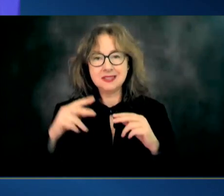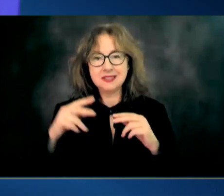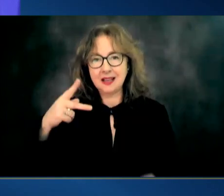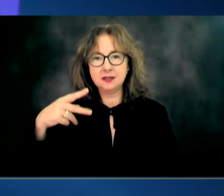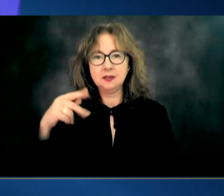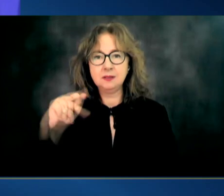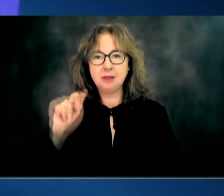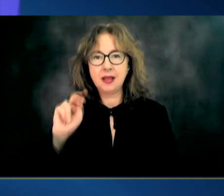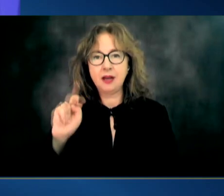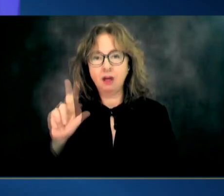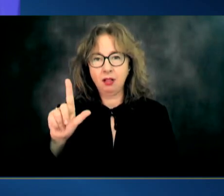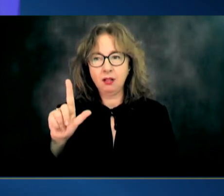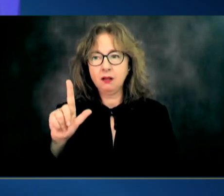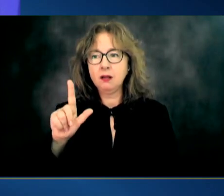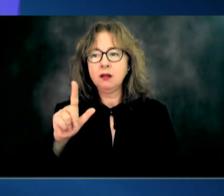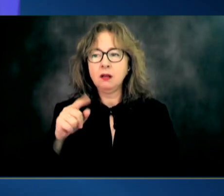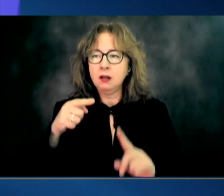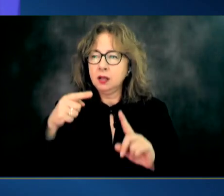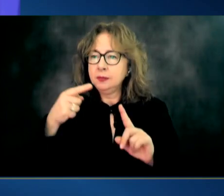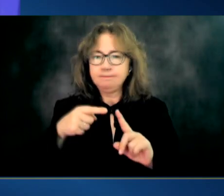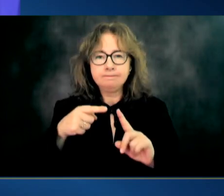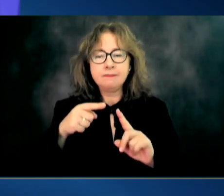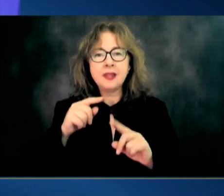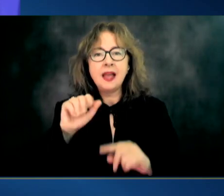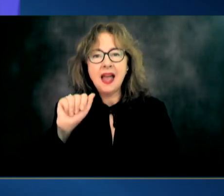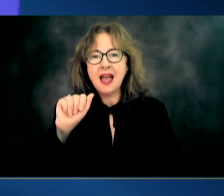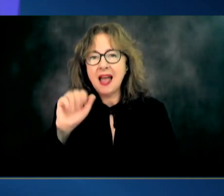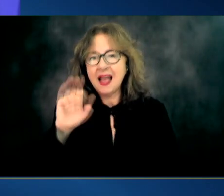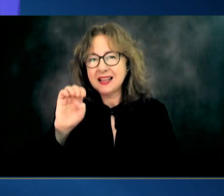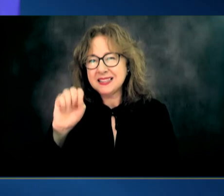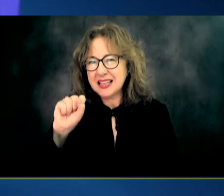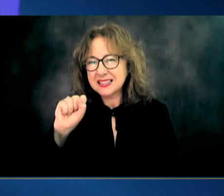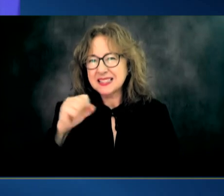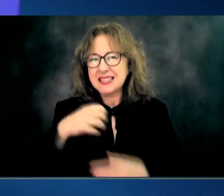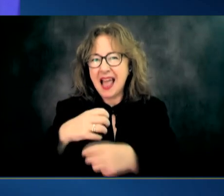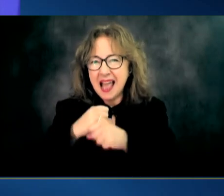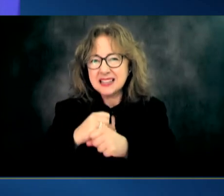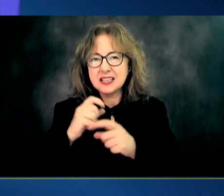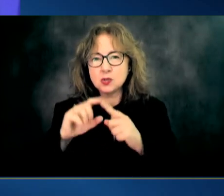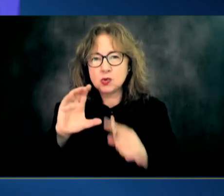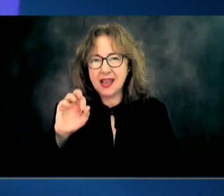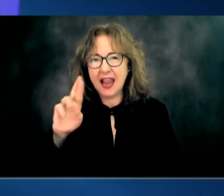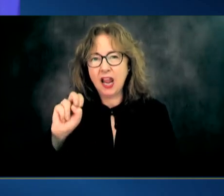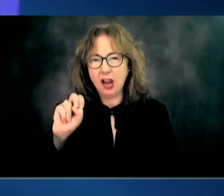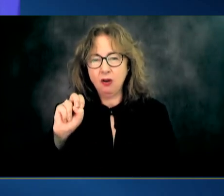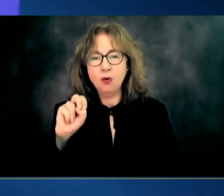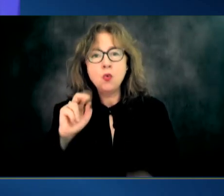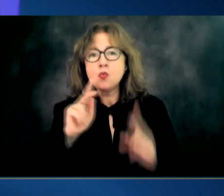fundamental issue here, which is Access To Care, and Meeting Our Warriors Where They Are. Leading